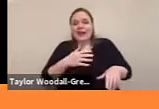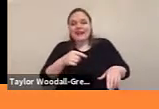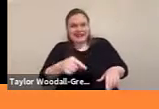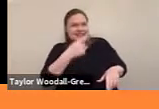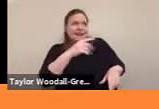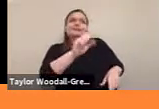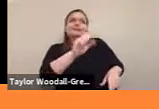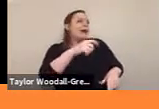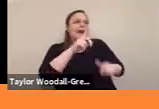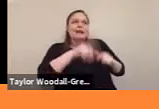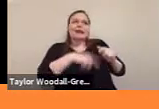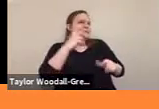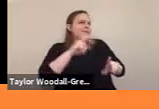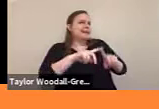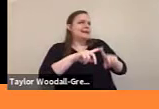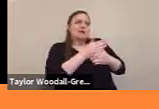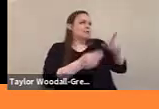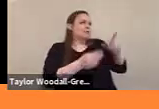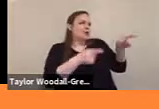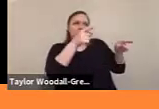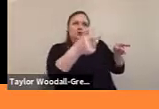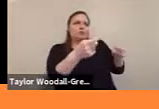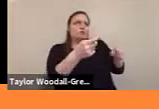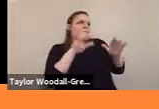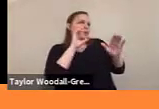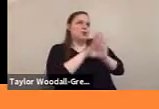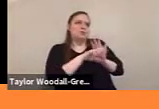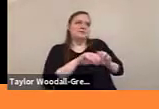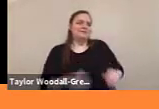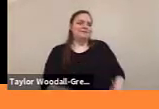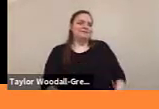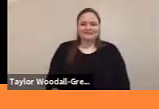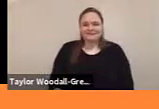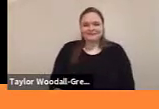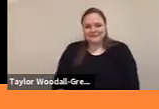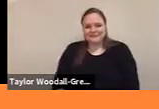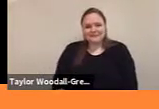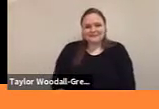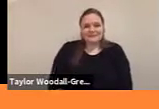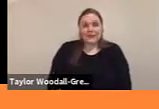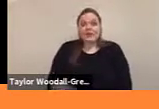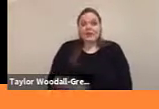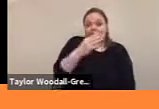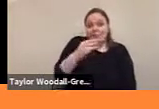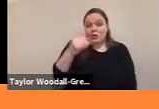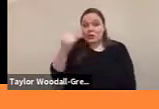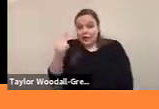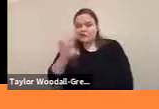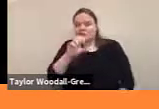see the difference between these two photos. Blue yellow is another form of colorblindness.